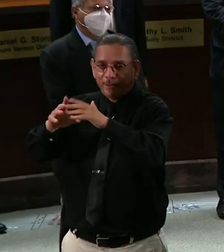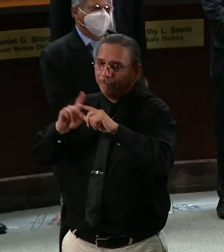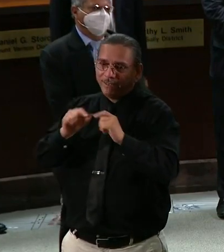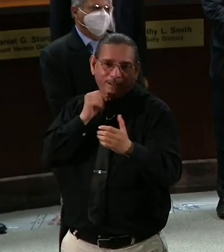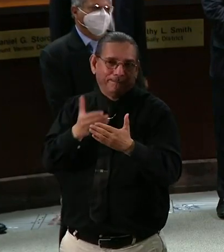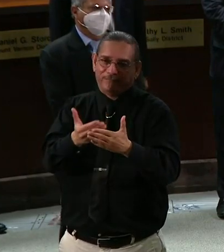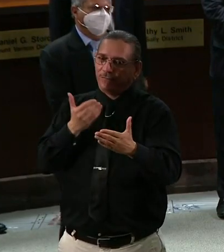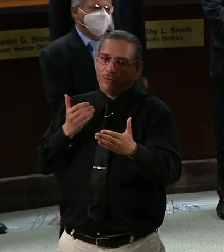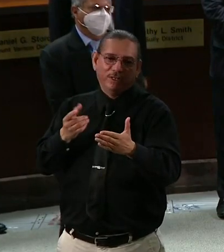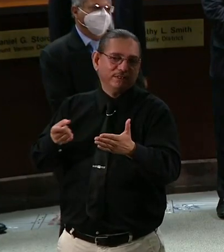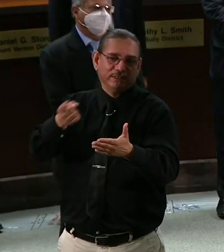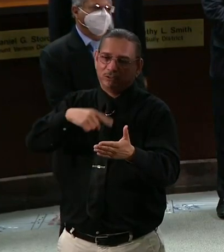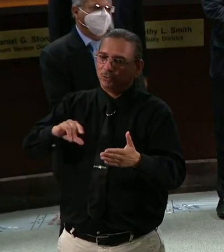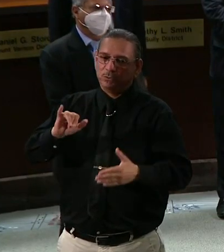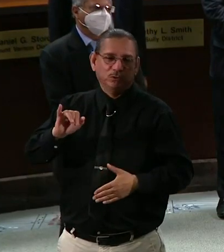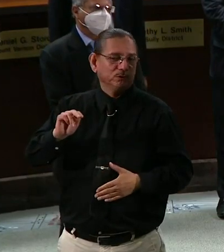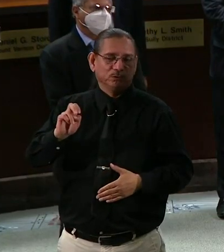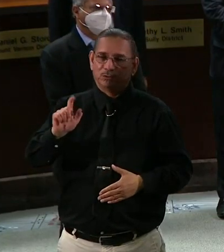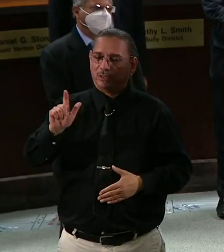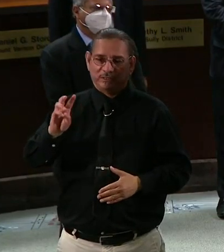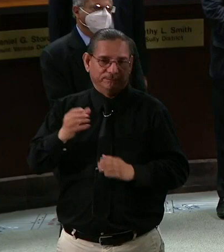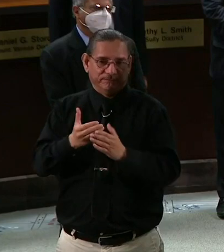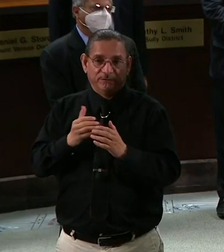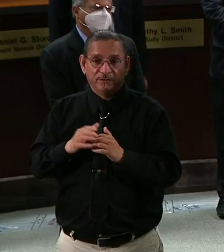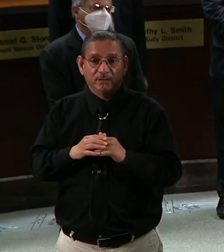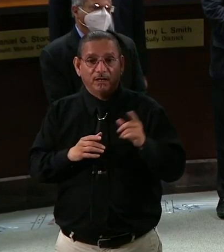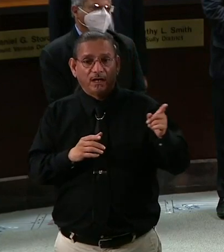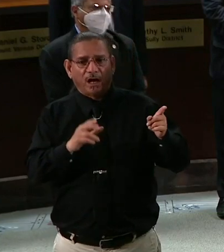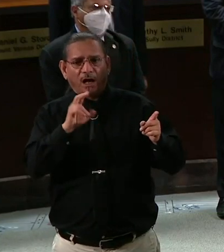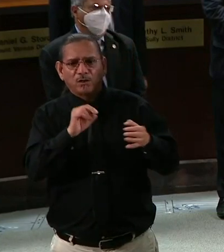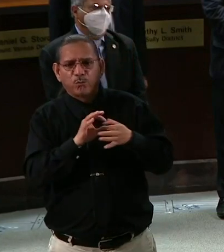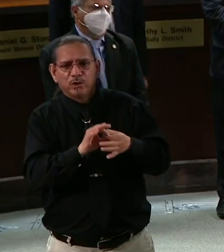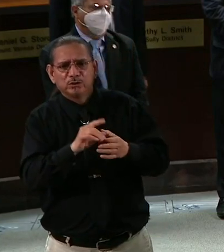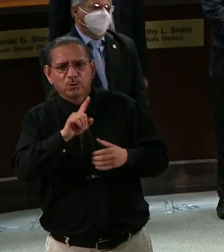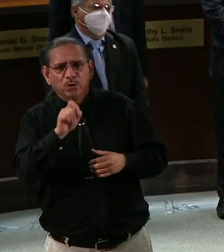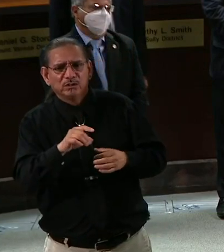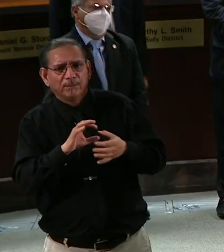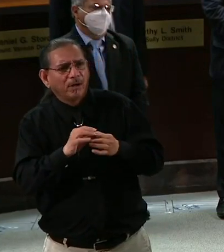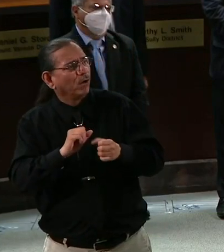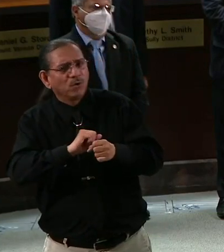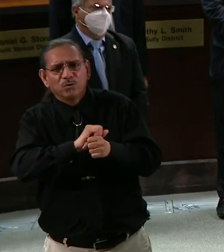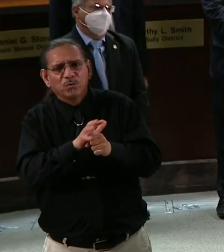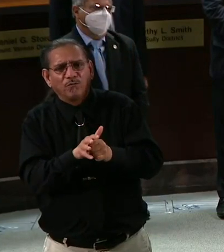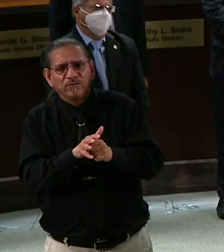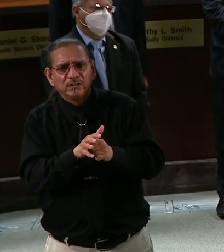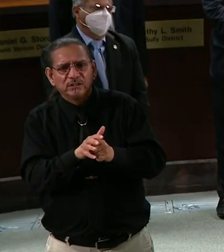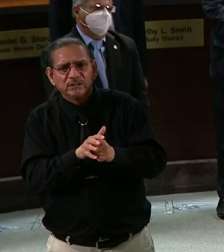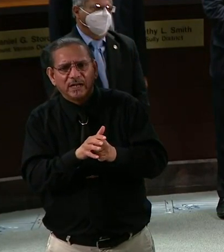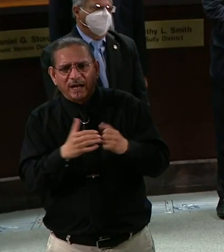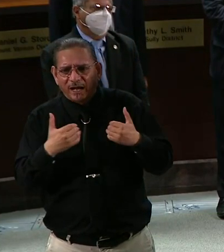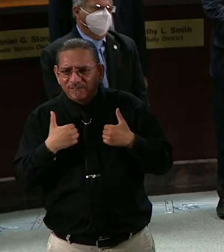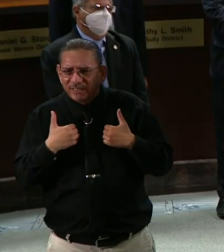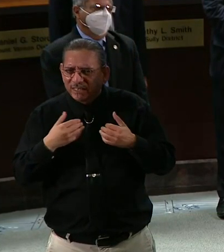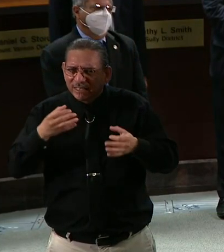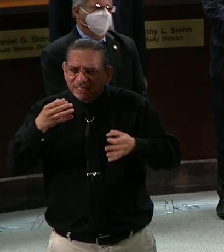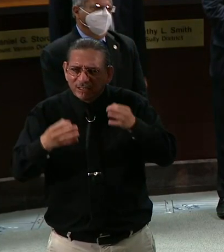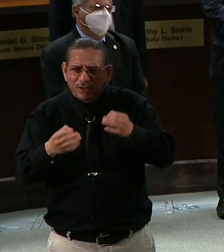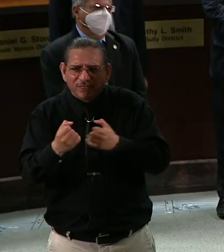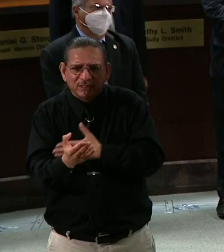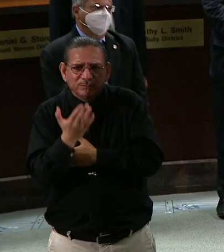AS AS WE CAN DO A SITES. RESPONSE WILL BEFORE. IN THE